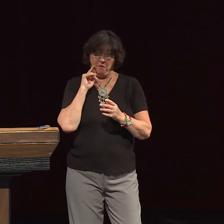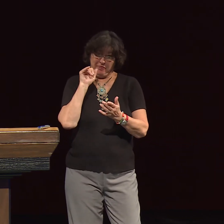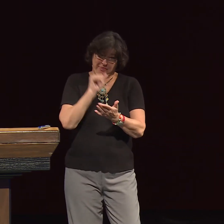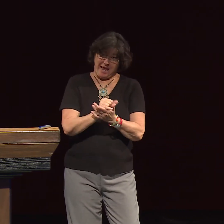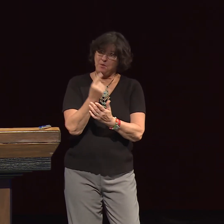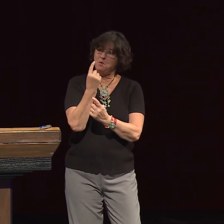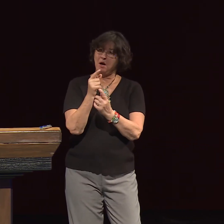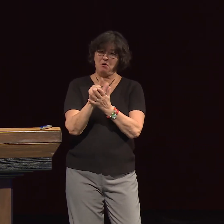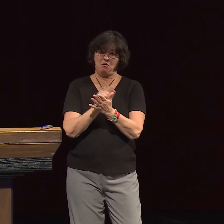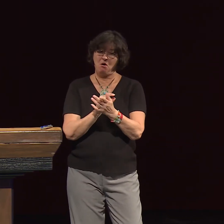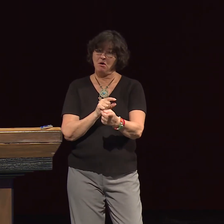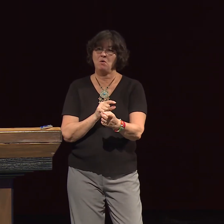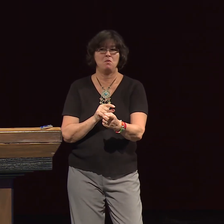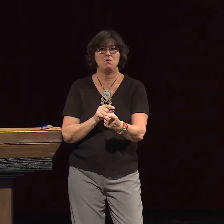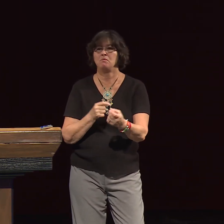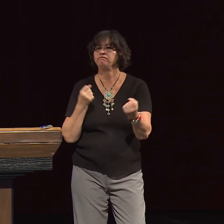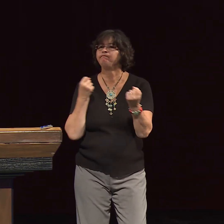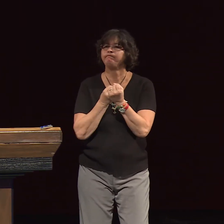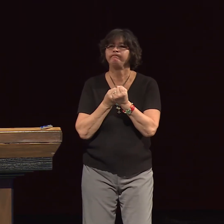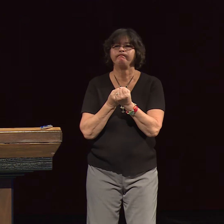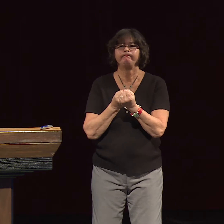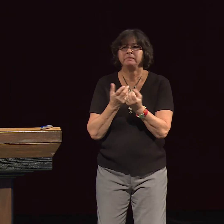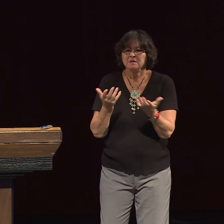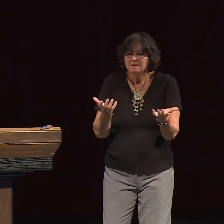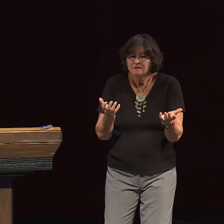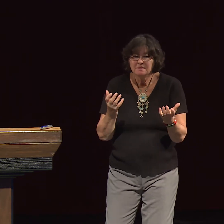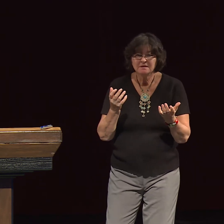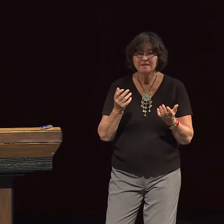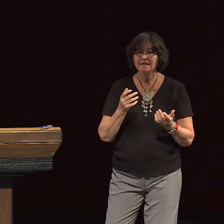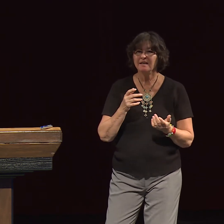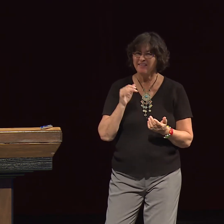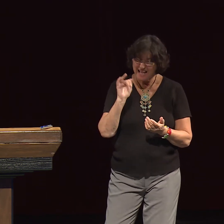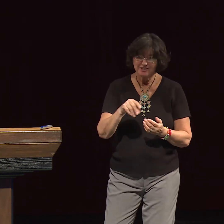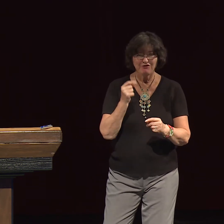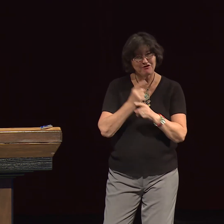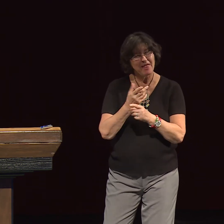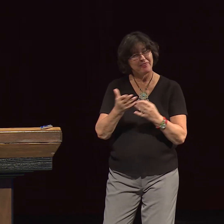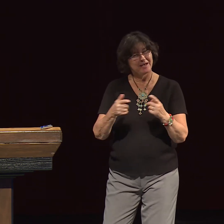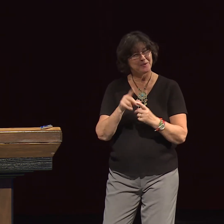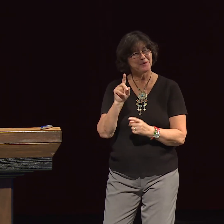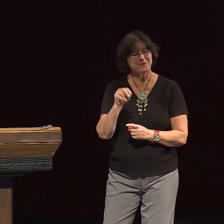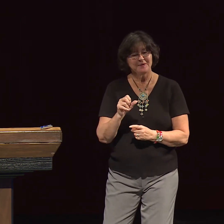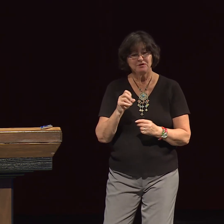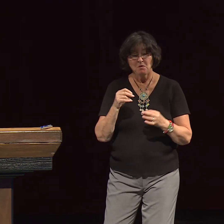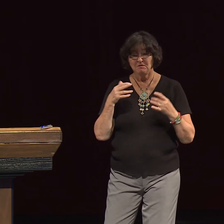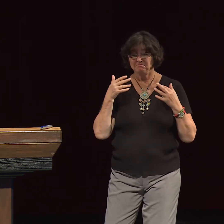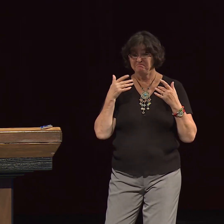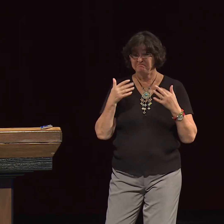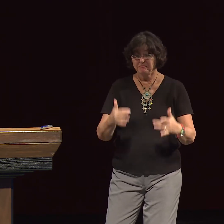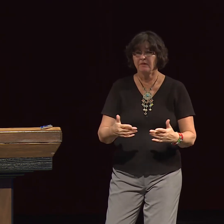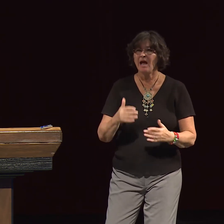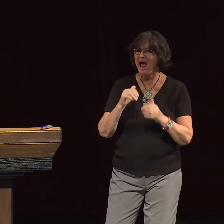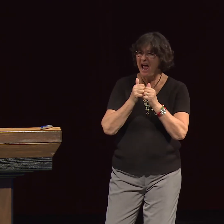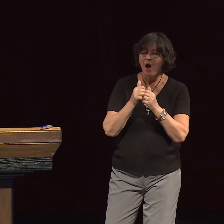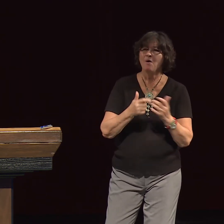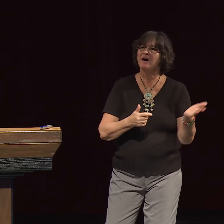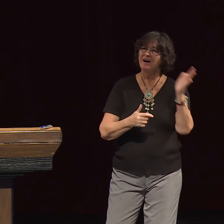But for this one law, everyone approved, and they saw that it was the right thing to do.